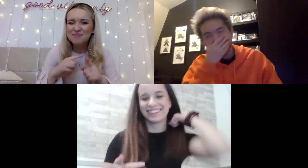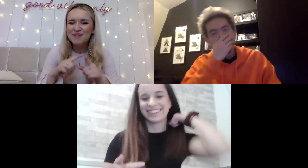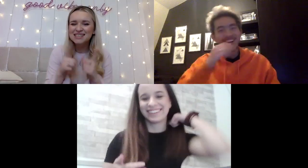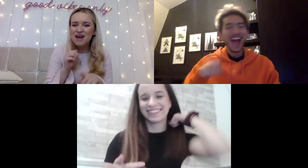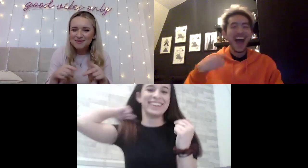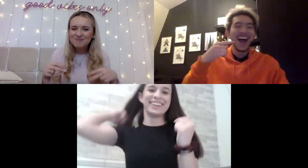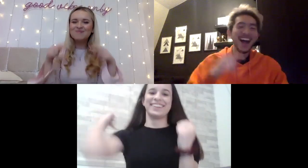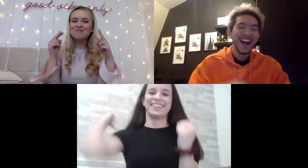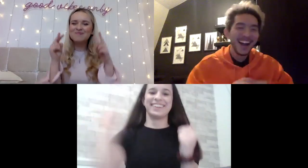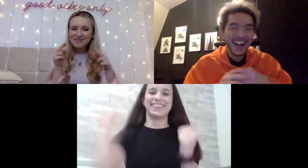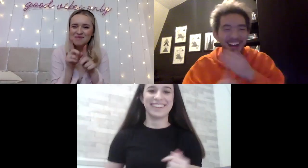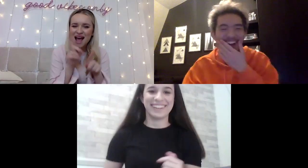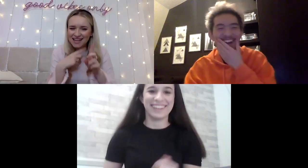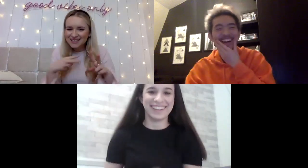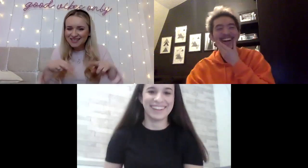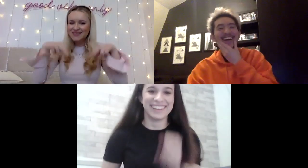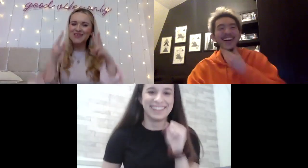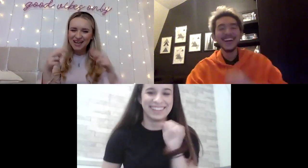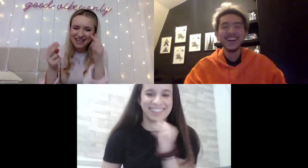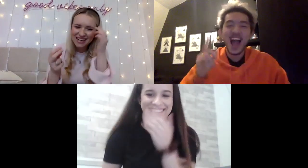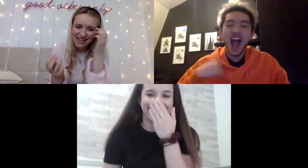Jas: Benny and I look at each other in the same time Jem: Yeah, I saw it